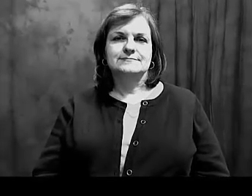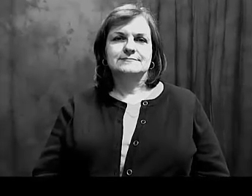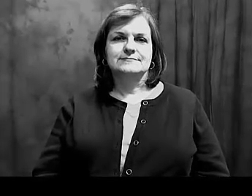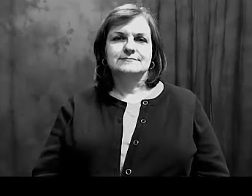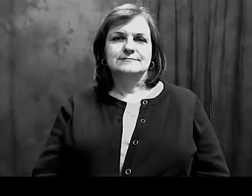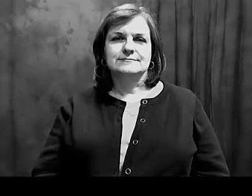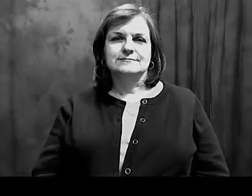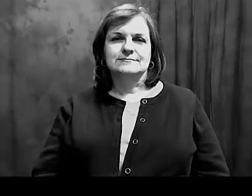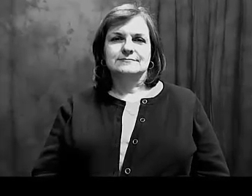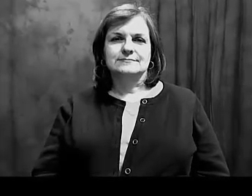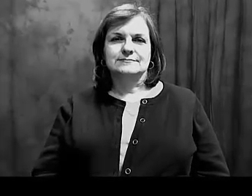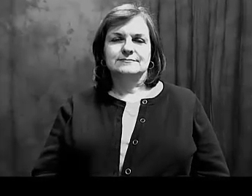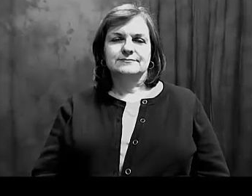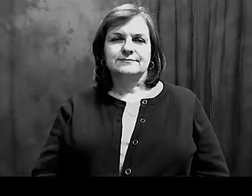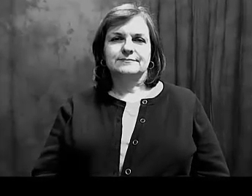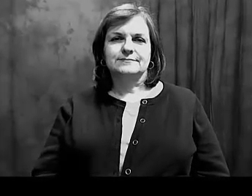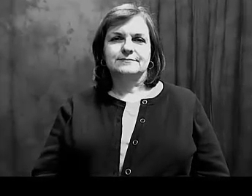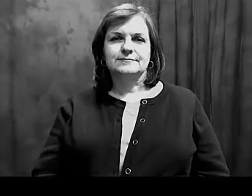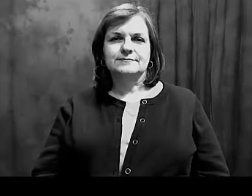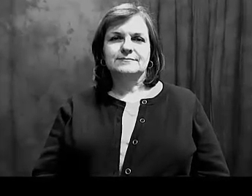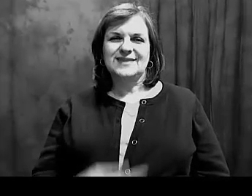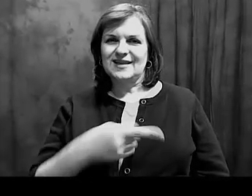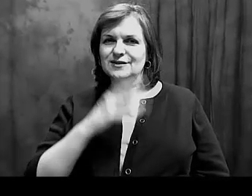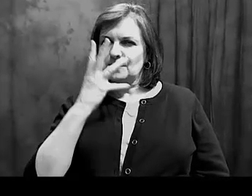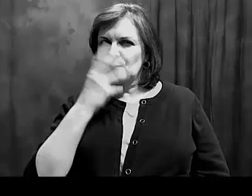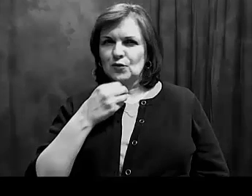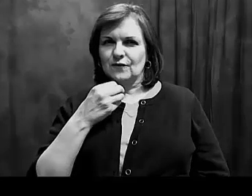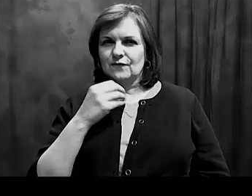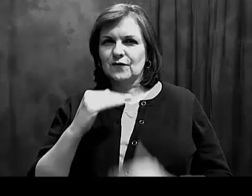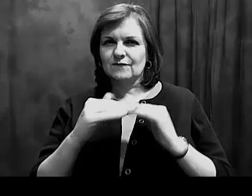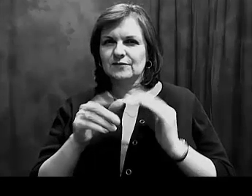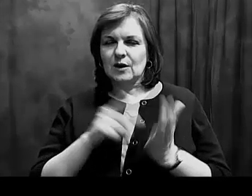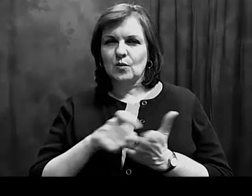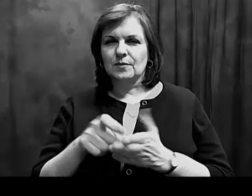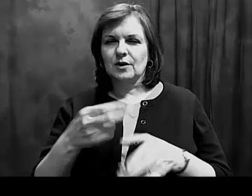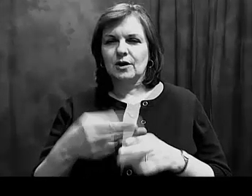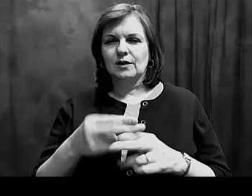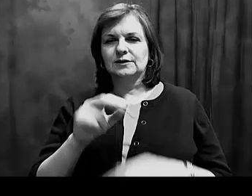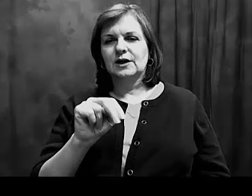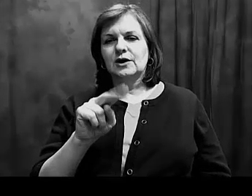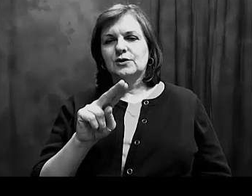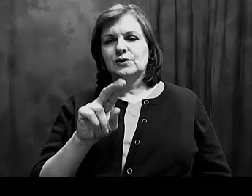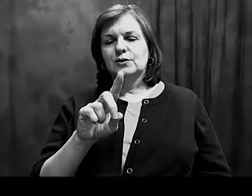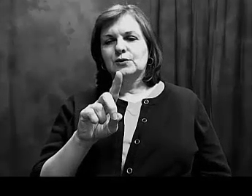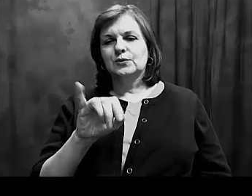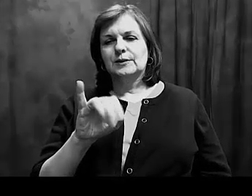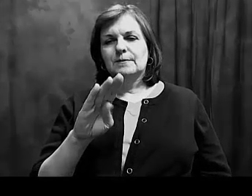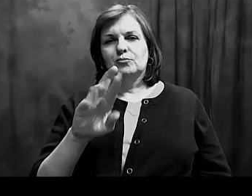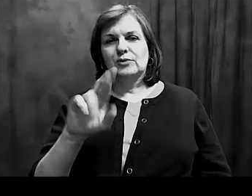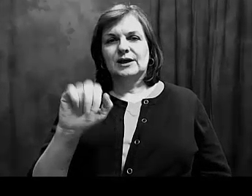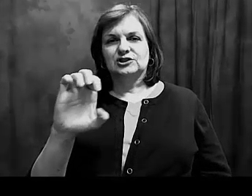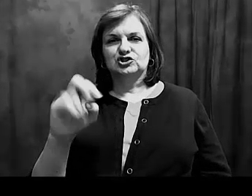so when we look at a flat worms this is a beautiful one known as a Nudibranch